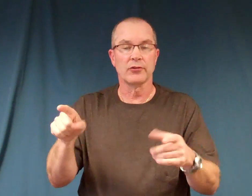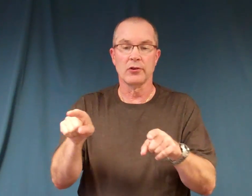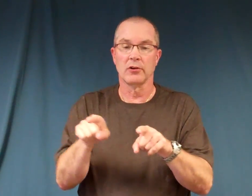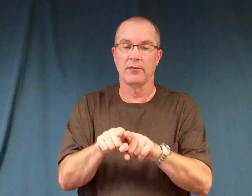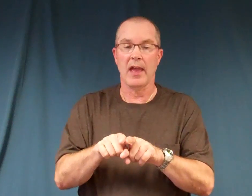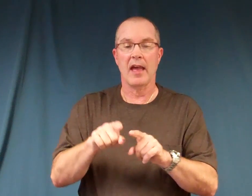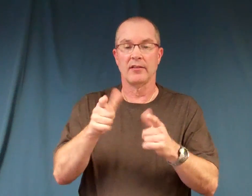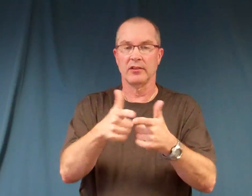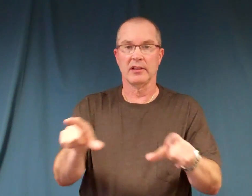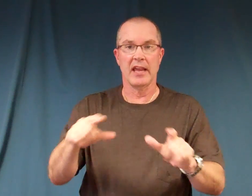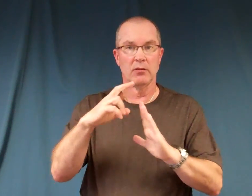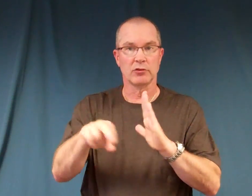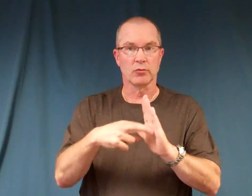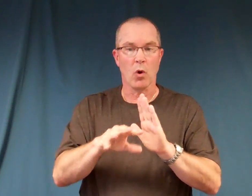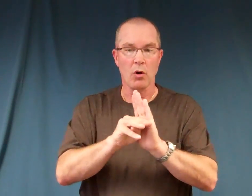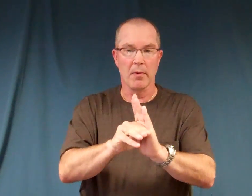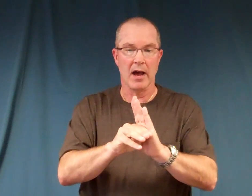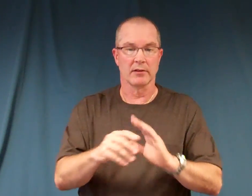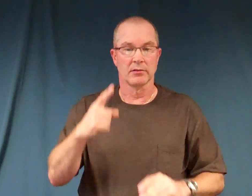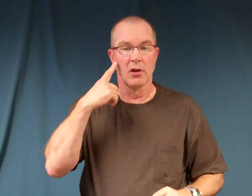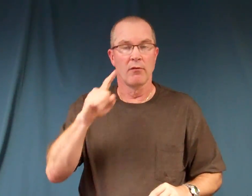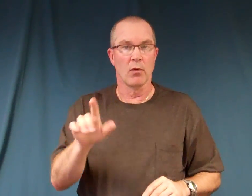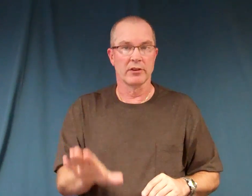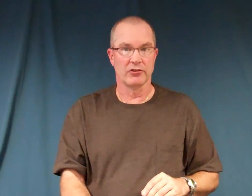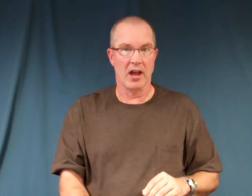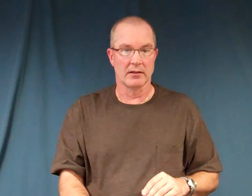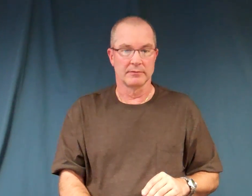serve as the language role model for the child.